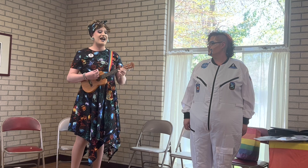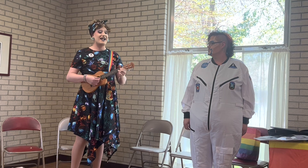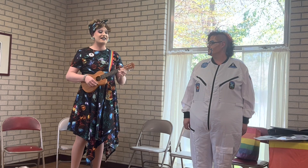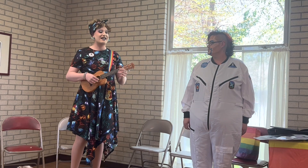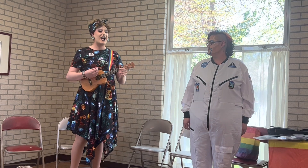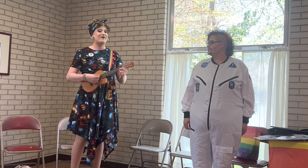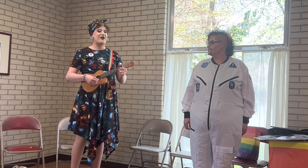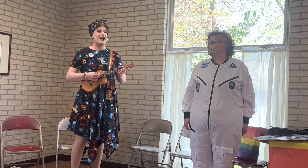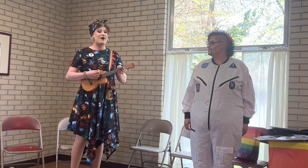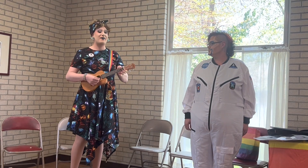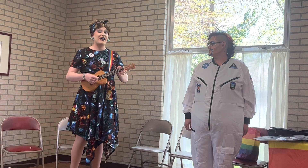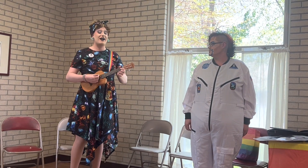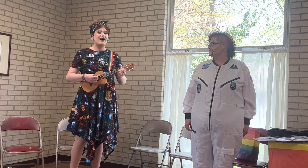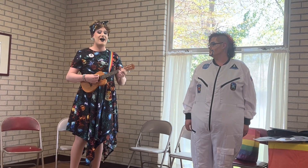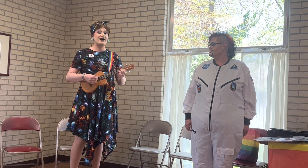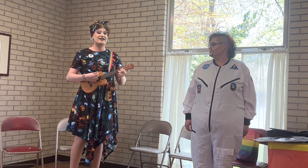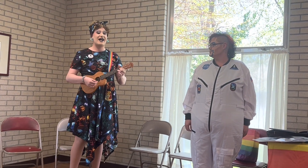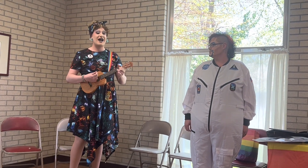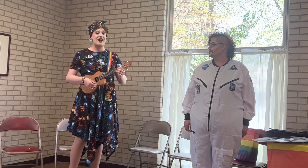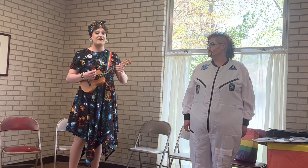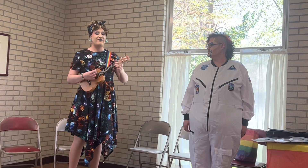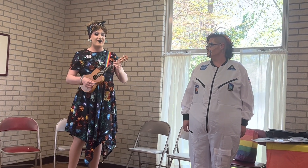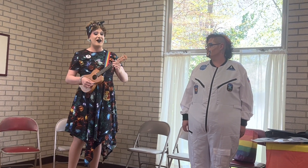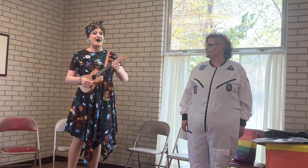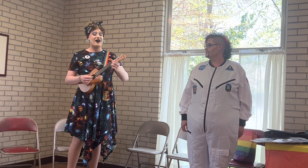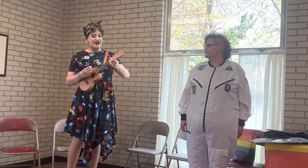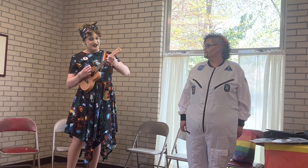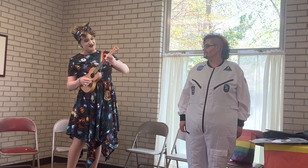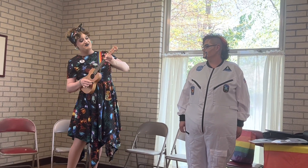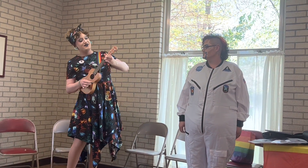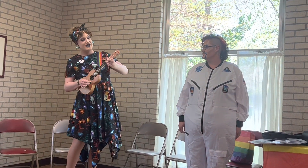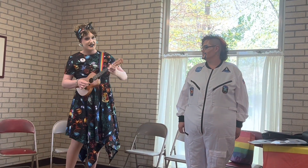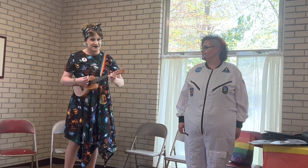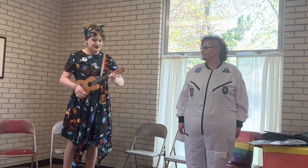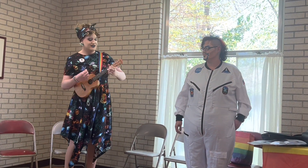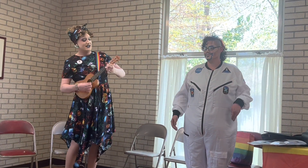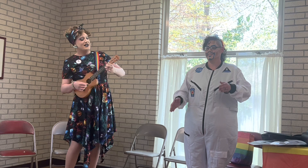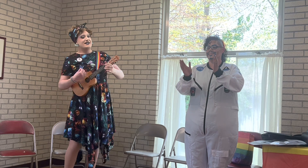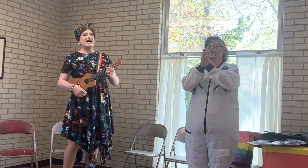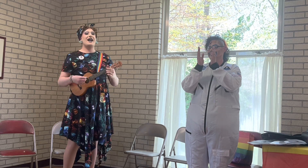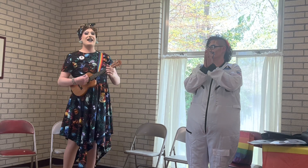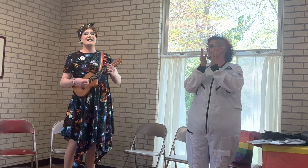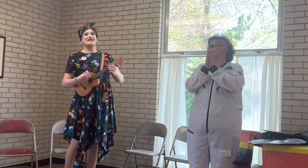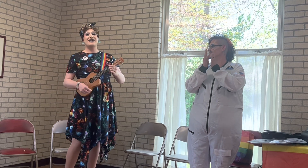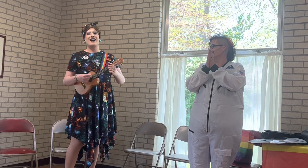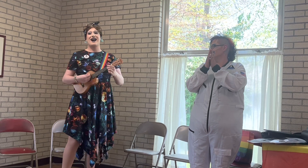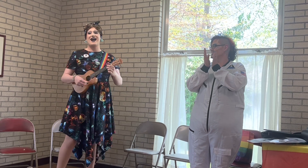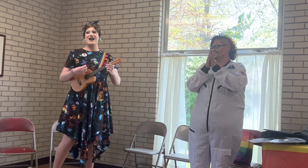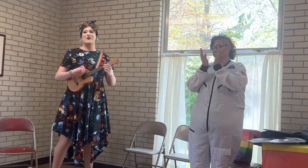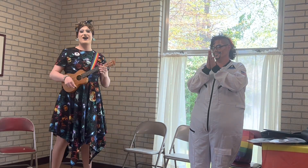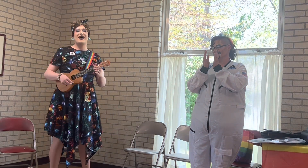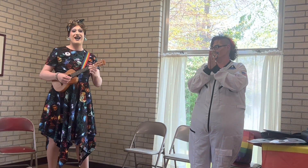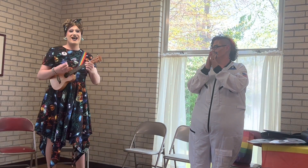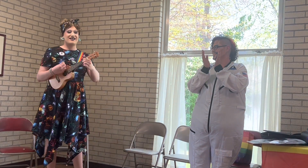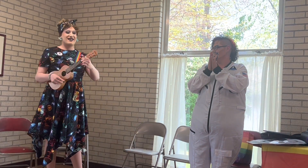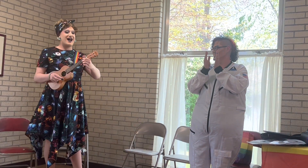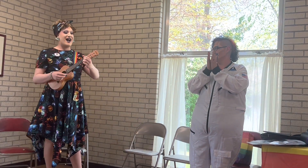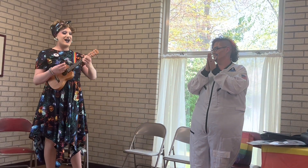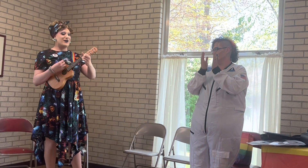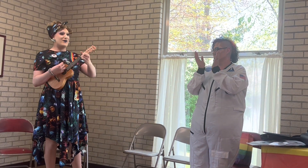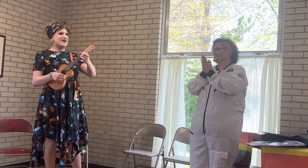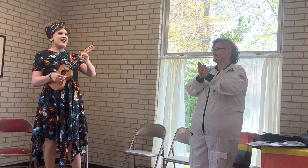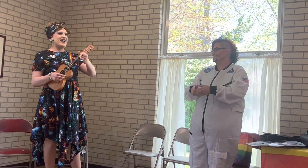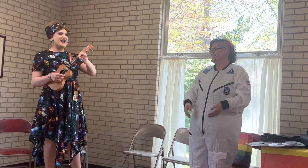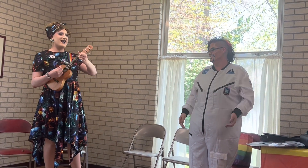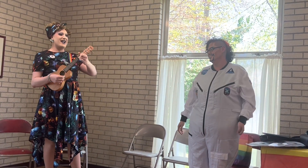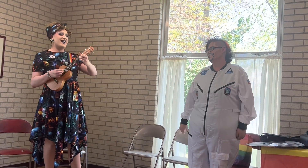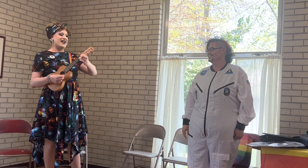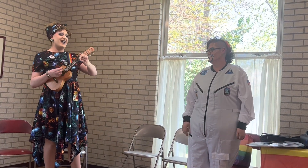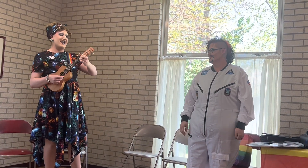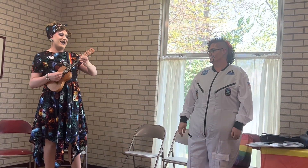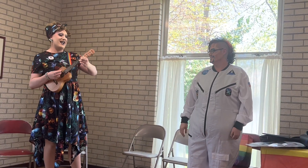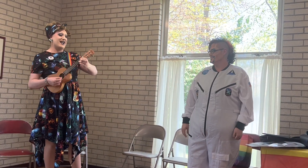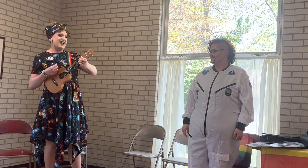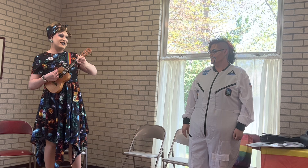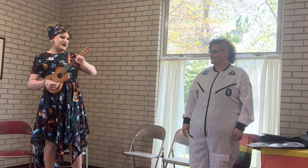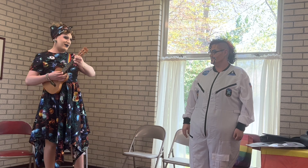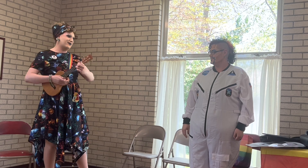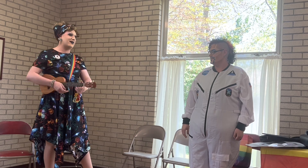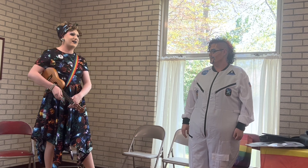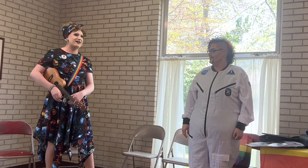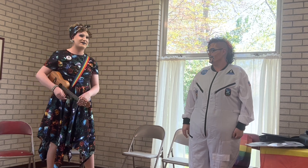Time for helping us have fun! That's it! {Laughter & Applause} Science Time with the Queens!